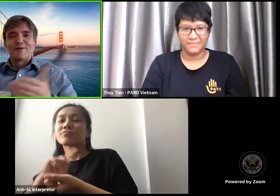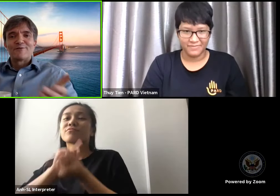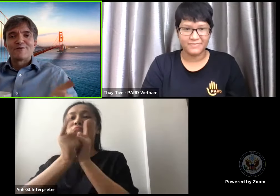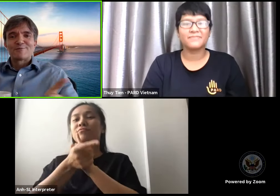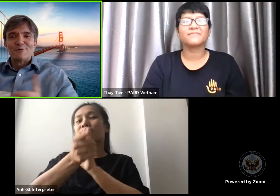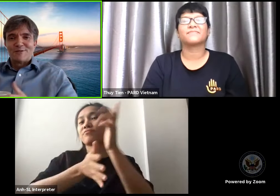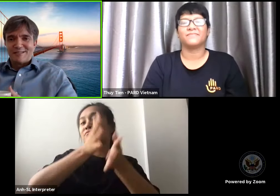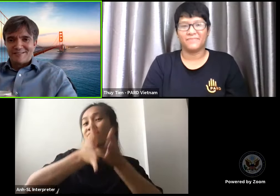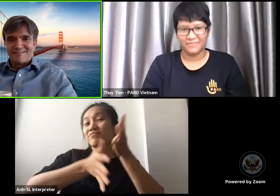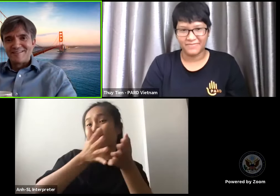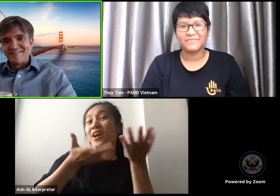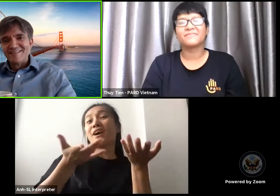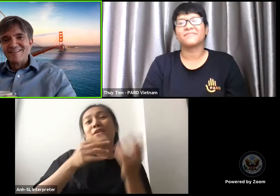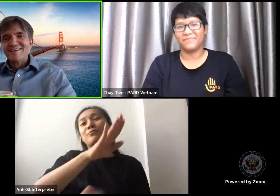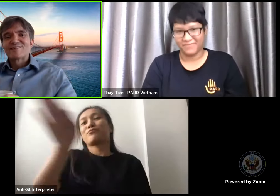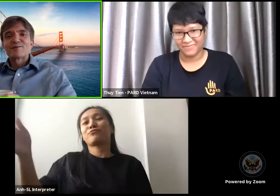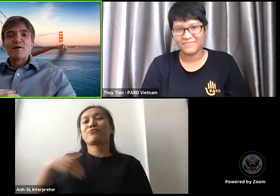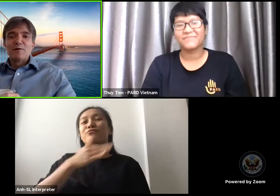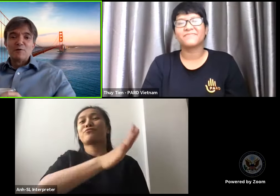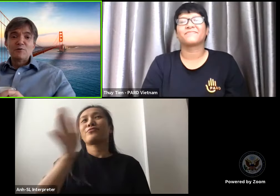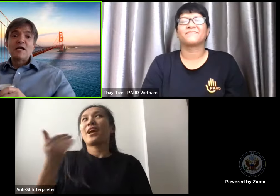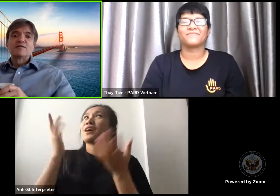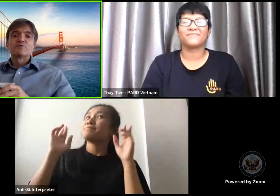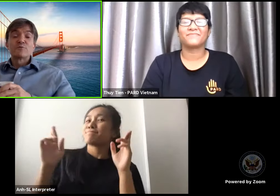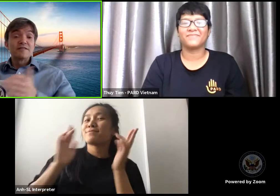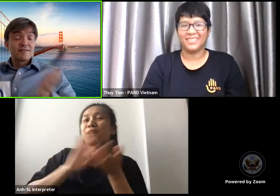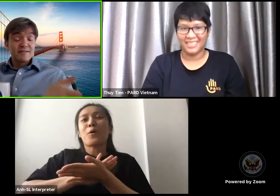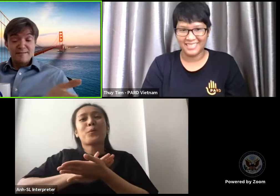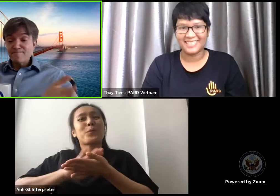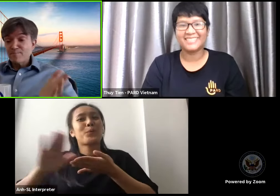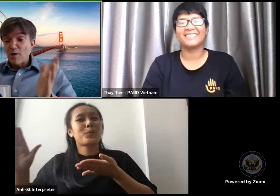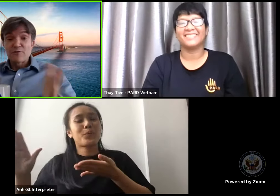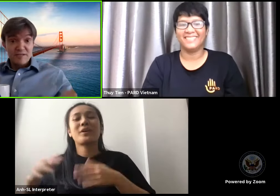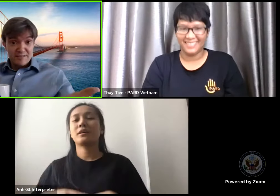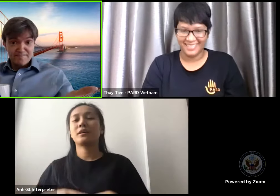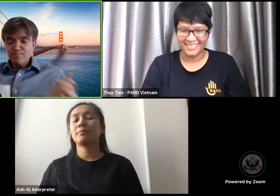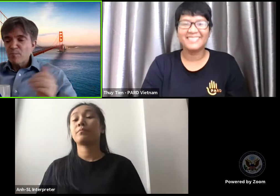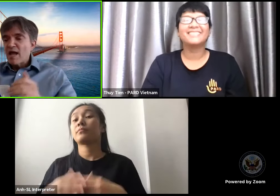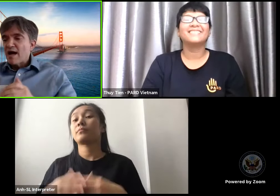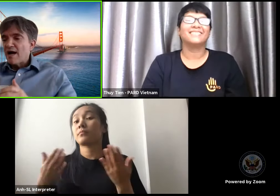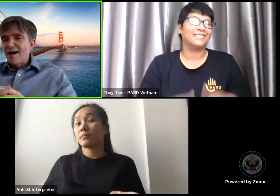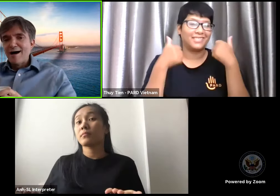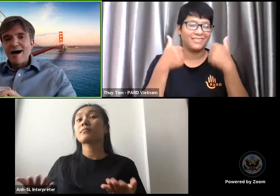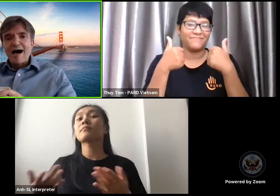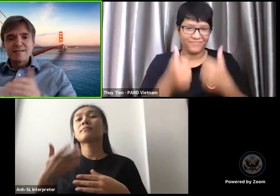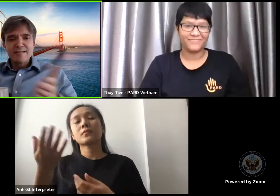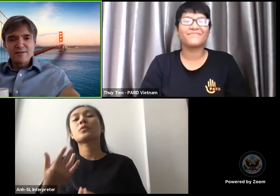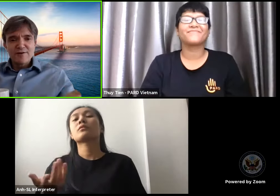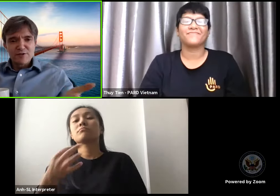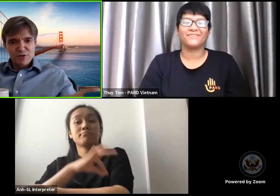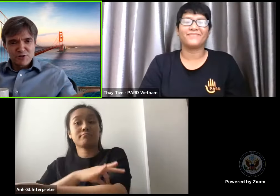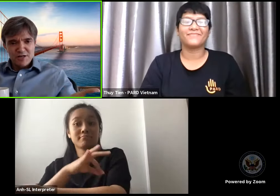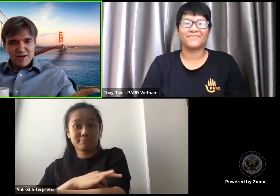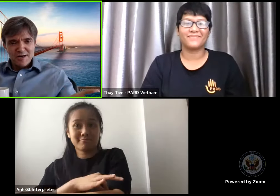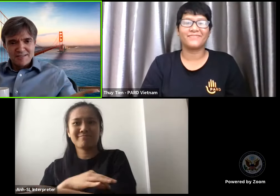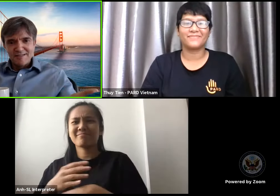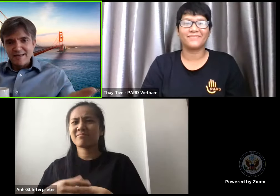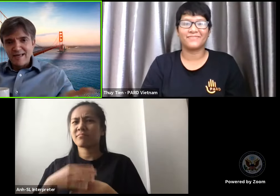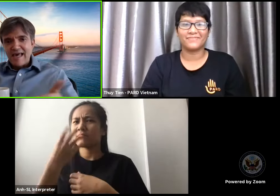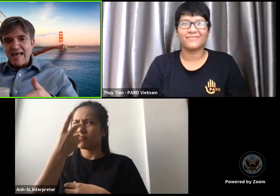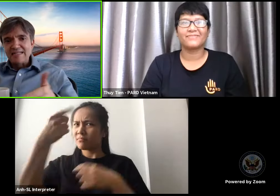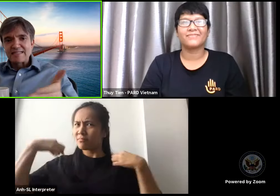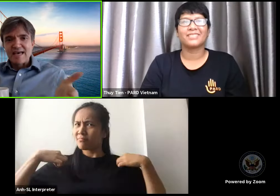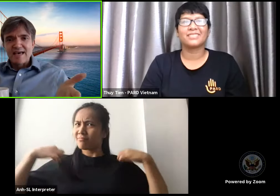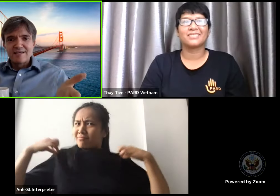very smoothly. So, Thuy Tien, or Tien, uh -- I see that you have a shirt on and it says